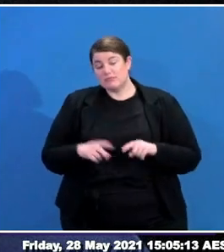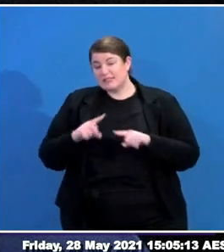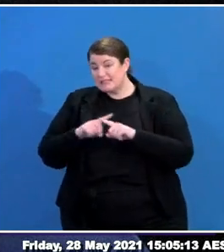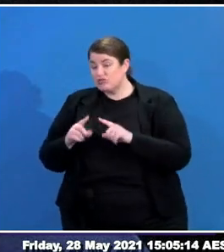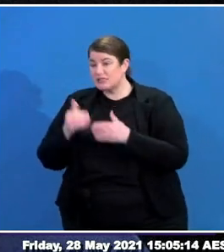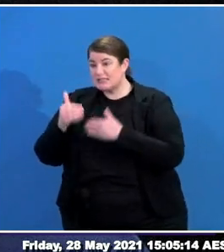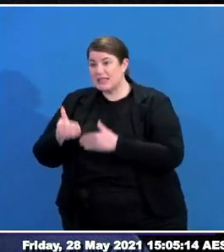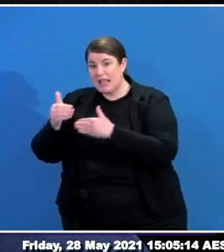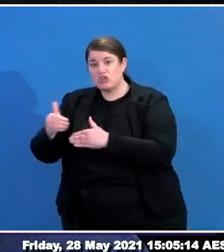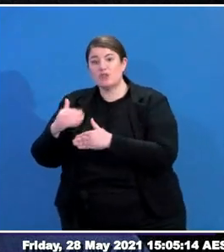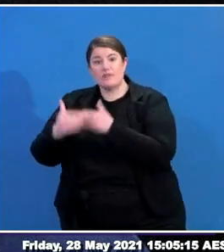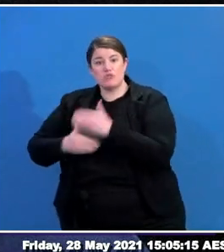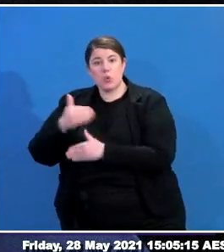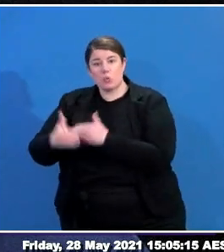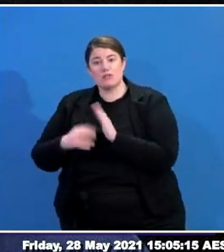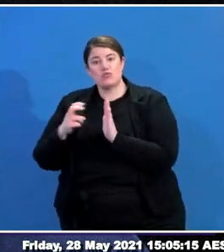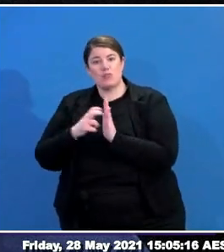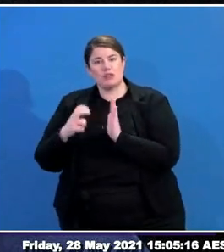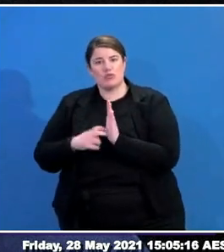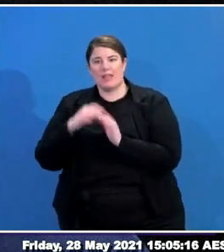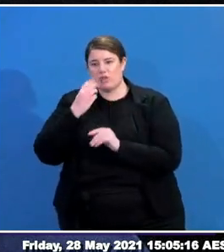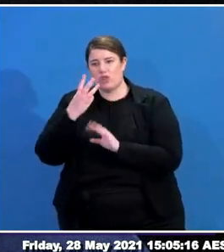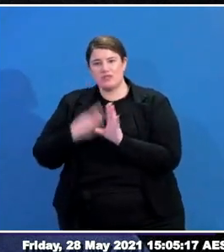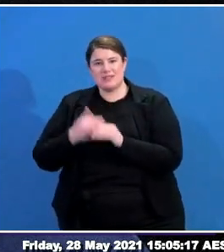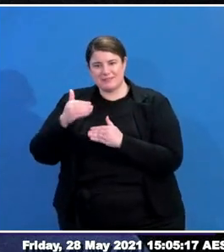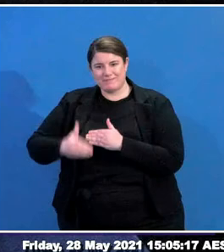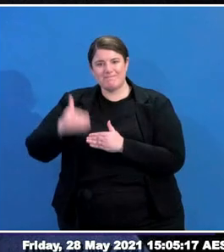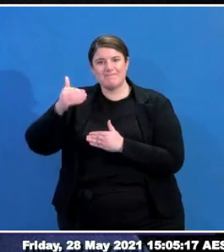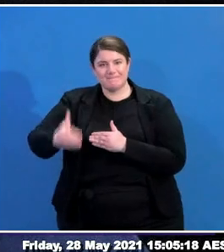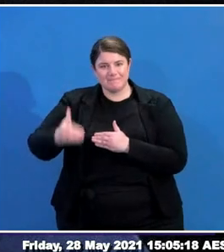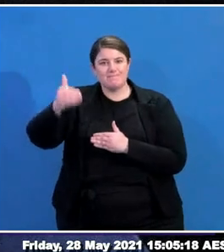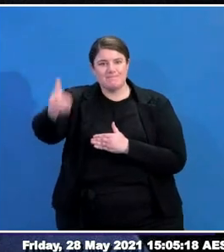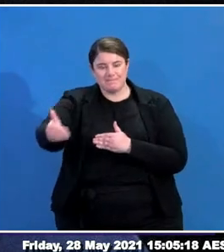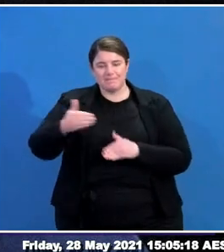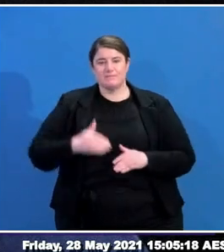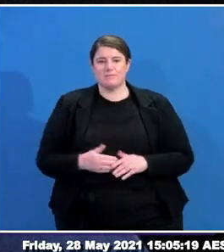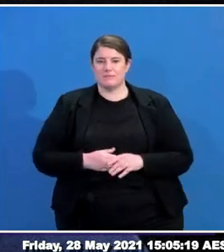Registration, as I have said, is a three-yearly process, so it's not and